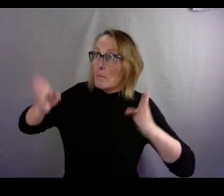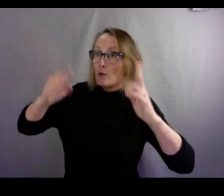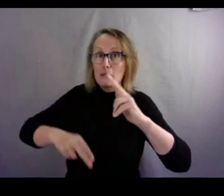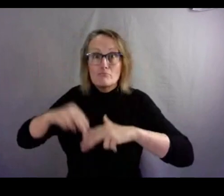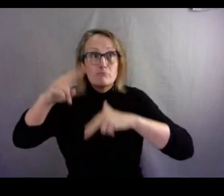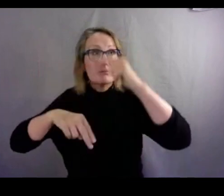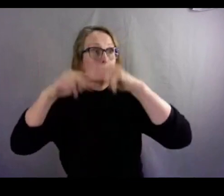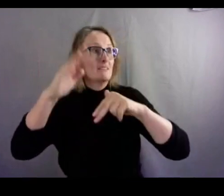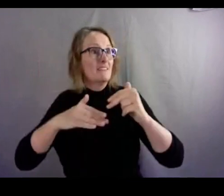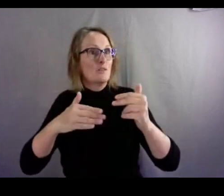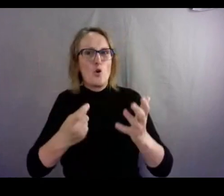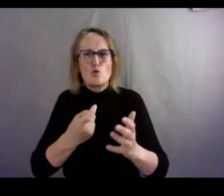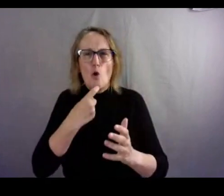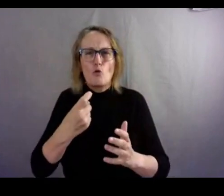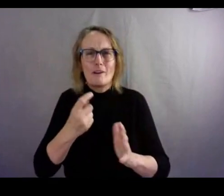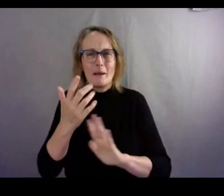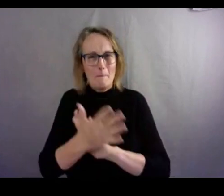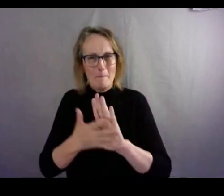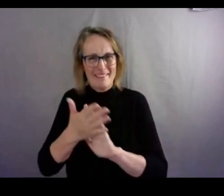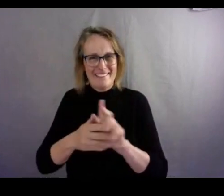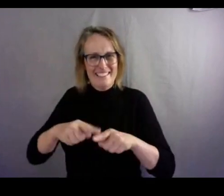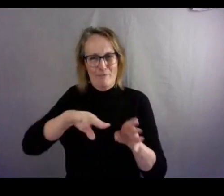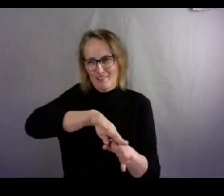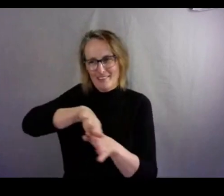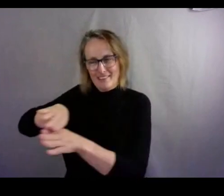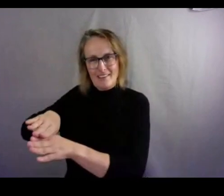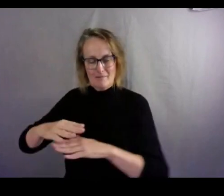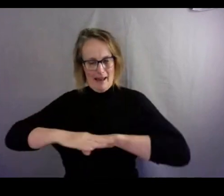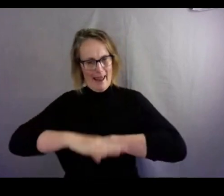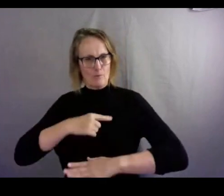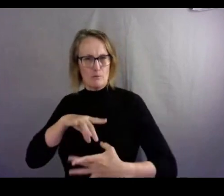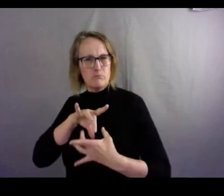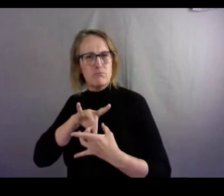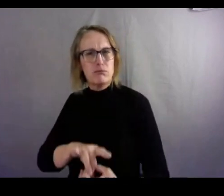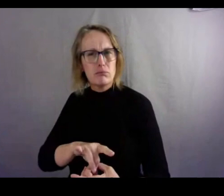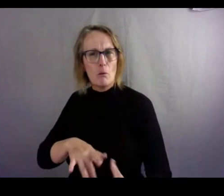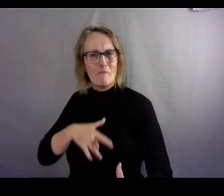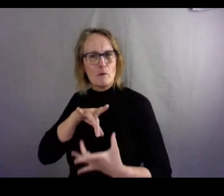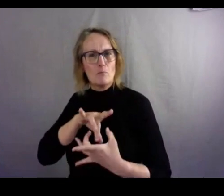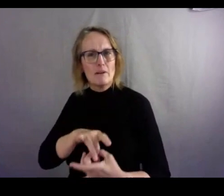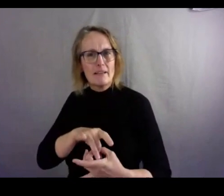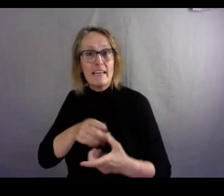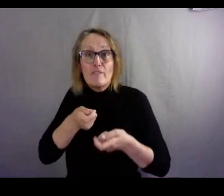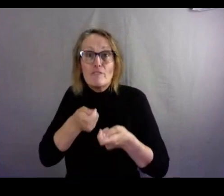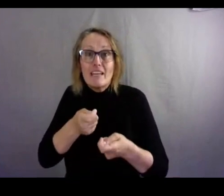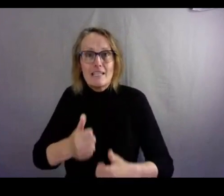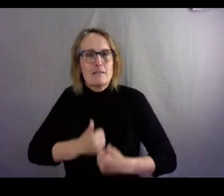that we feel of Country calling and holding us, Country nurtures our people and strengthens connections